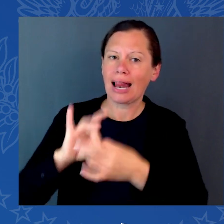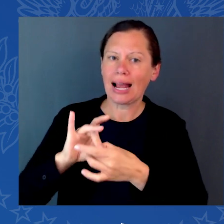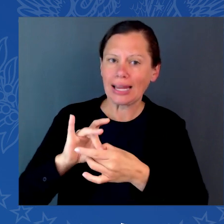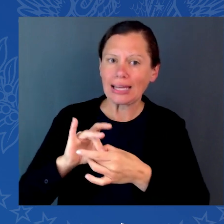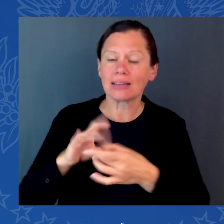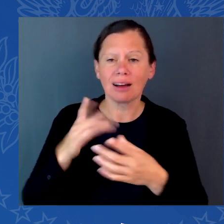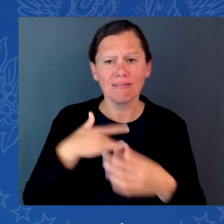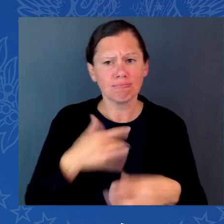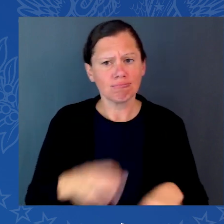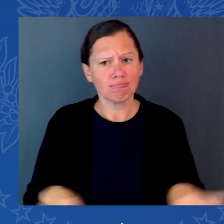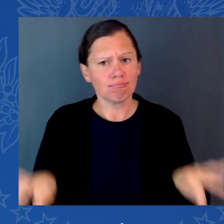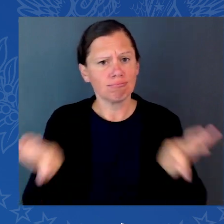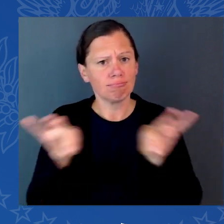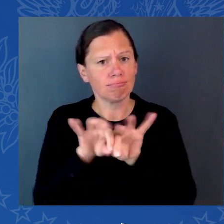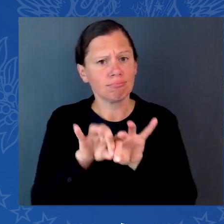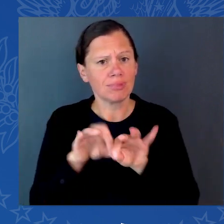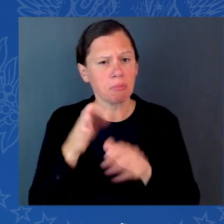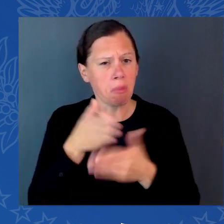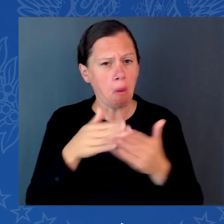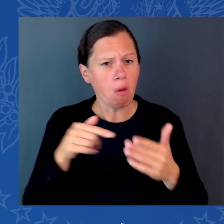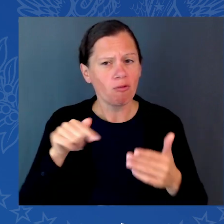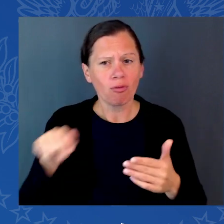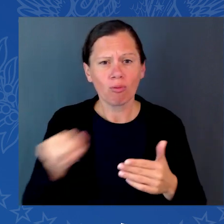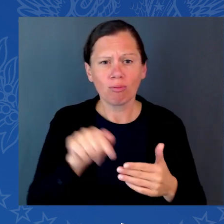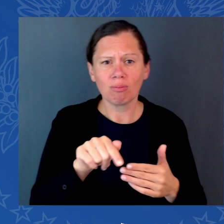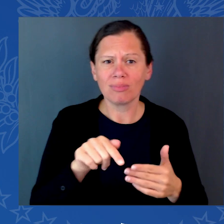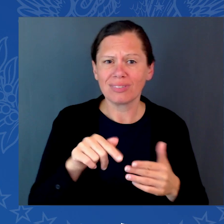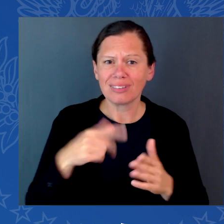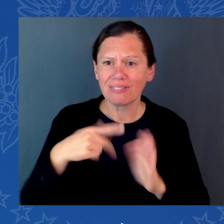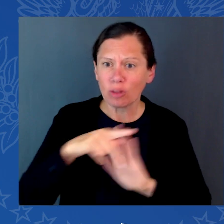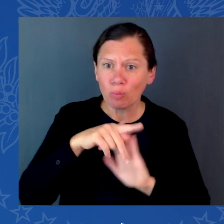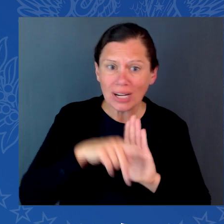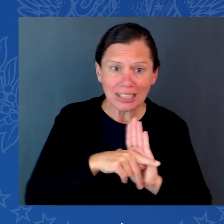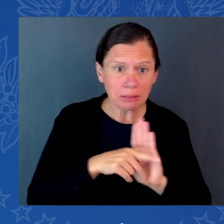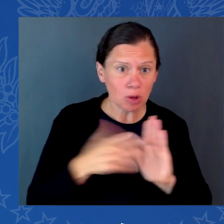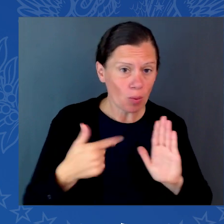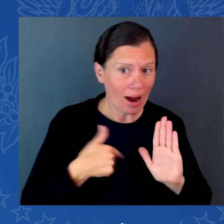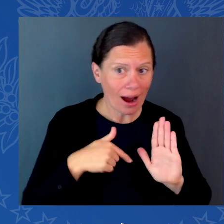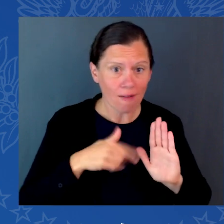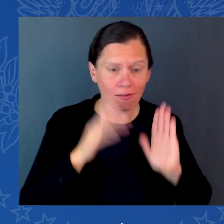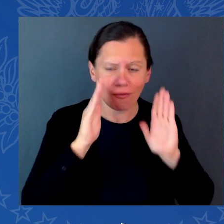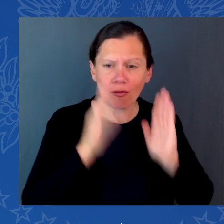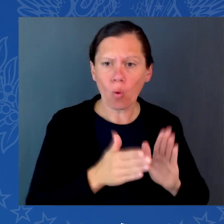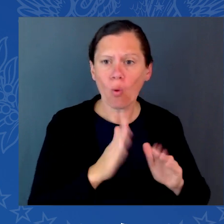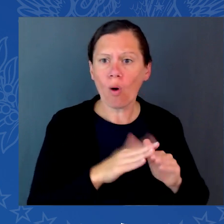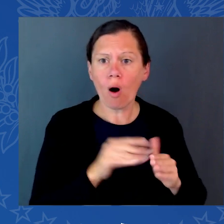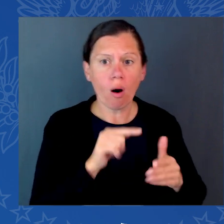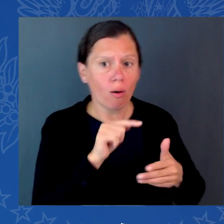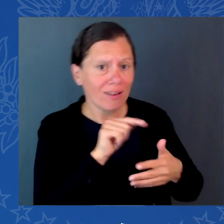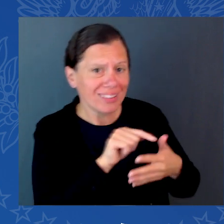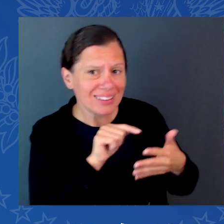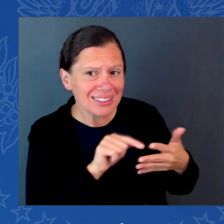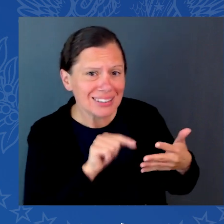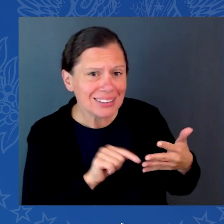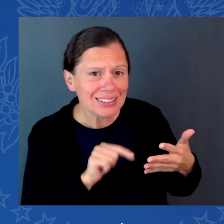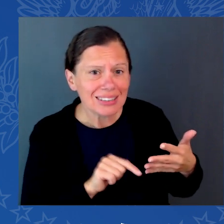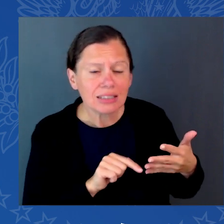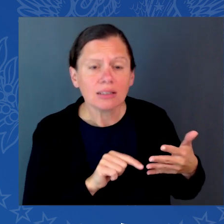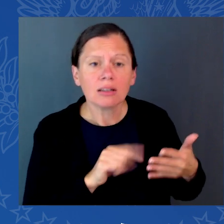and laws, respect for the sovereignty and territorial integrity of all nations.